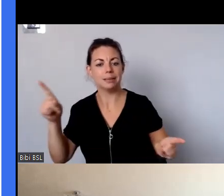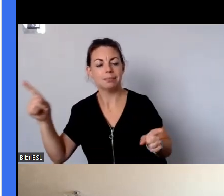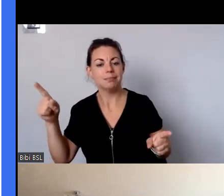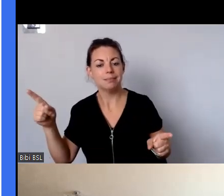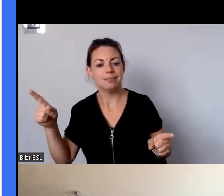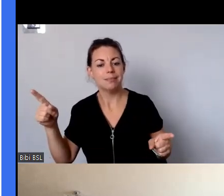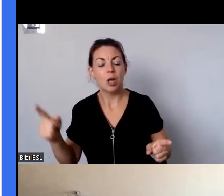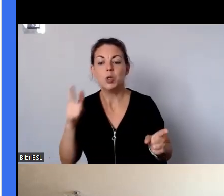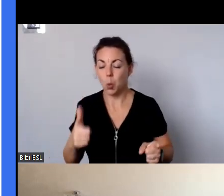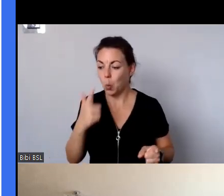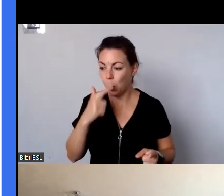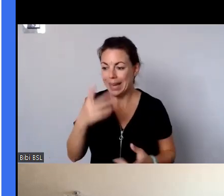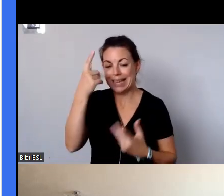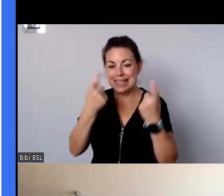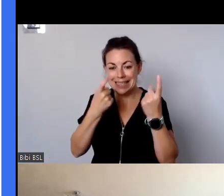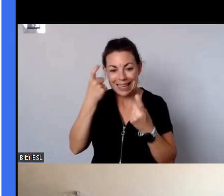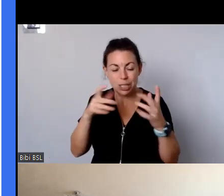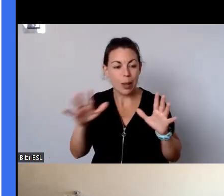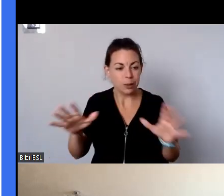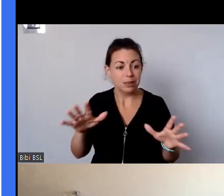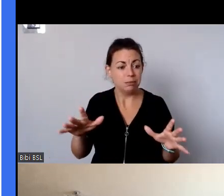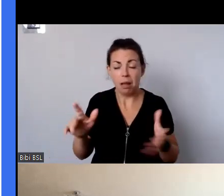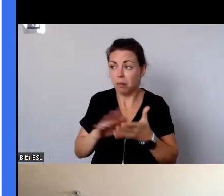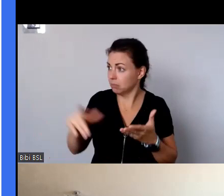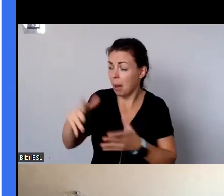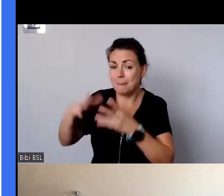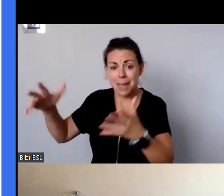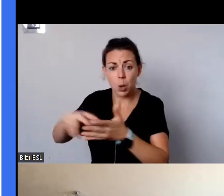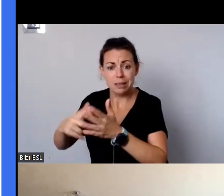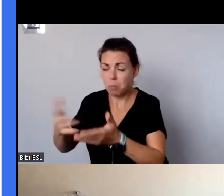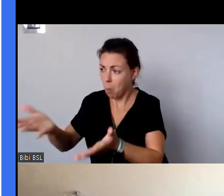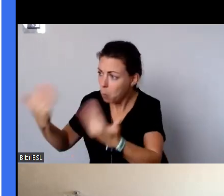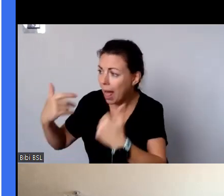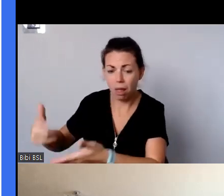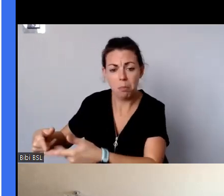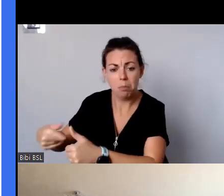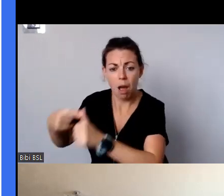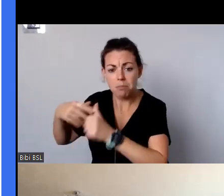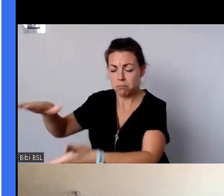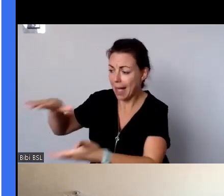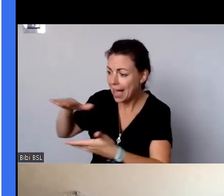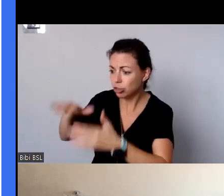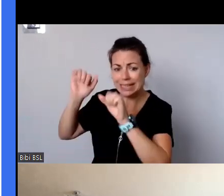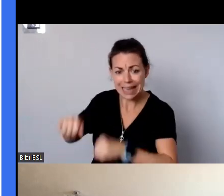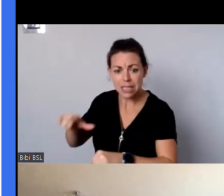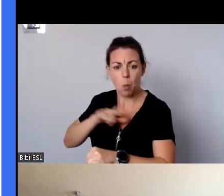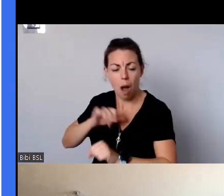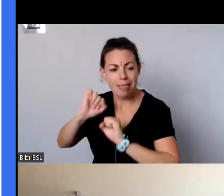That's not to say that we don't want entries from the bigger organizations, because we absolutely do, because they're doing really interesting and exciting stuff, too.